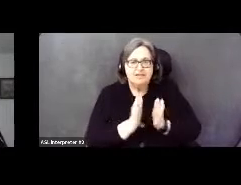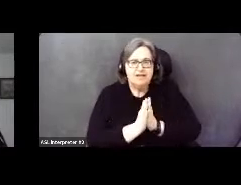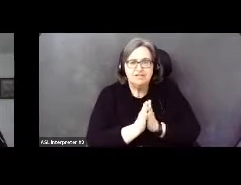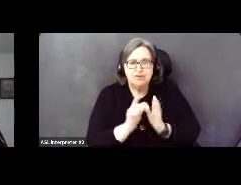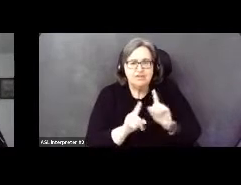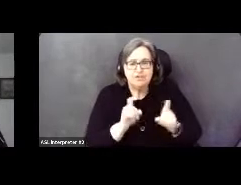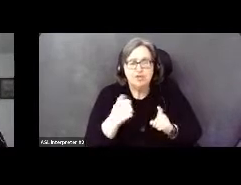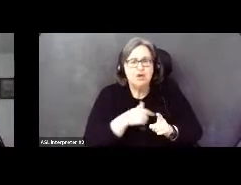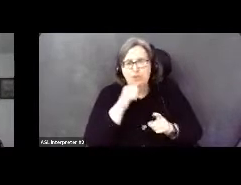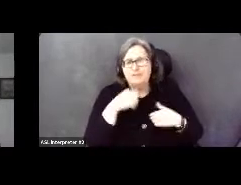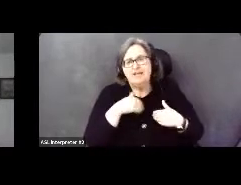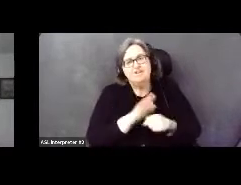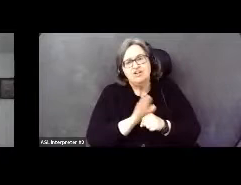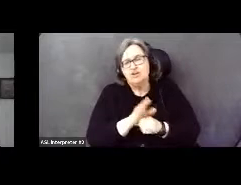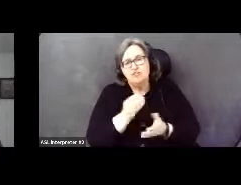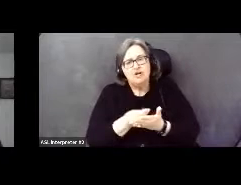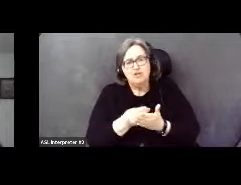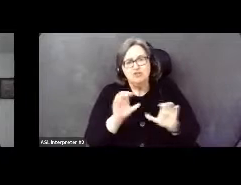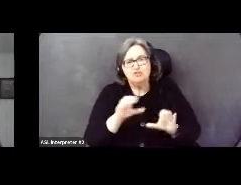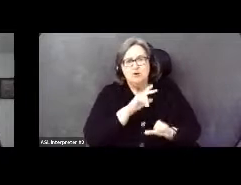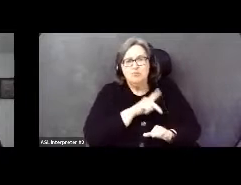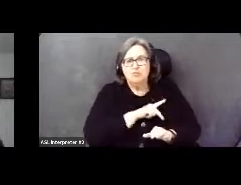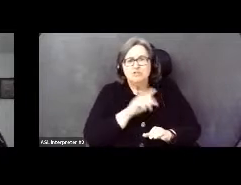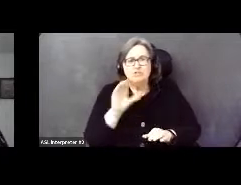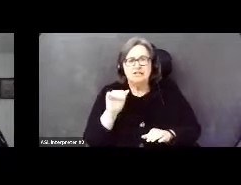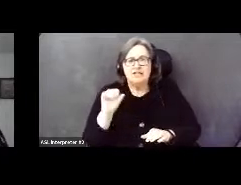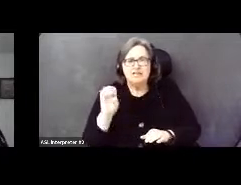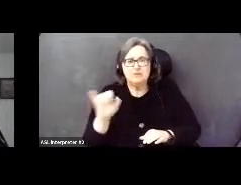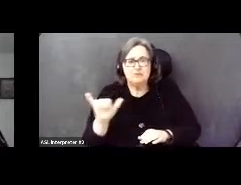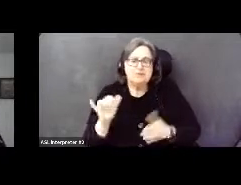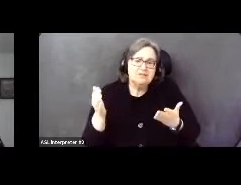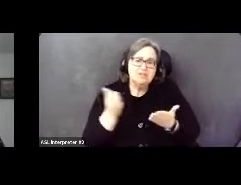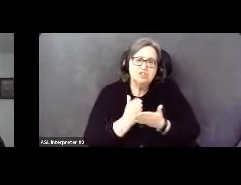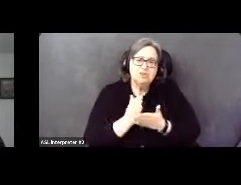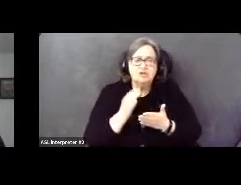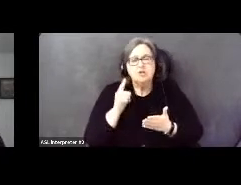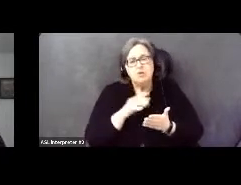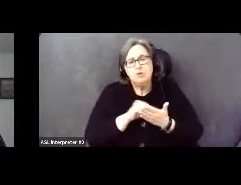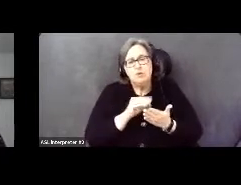We didn't have enough money to do a personal case too. That was all right. You learn that you are -- I guess the way I would